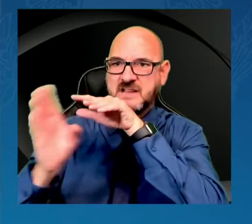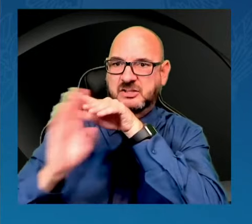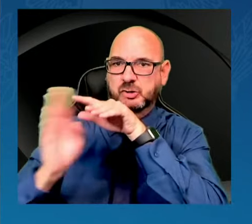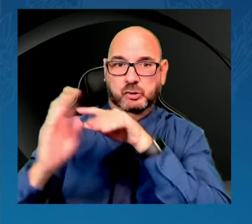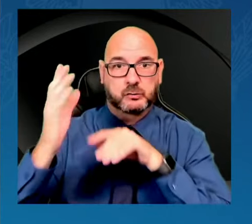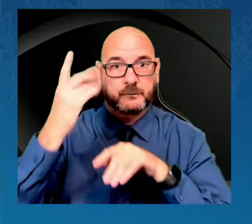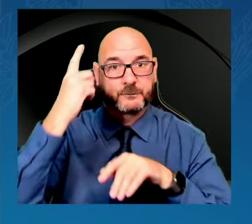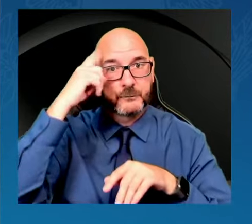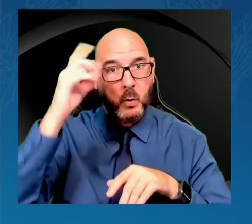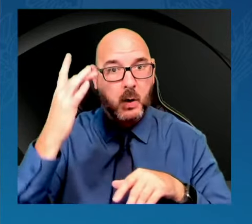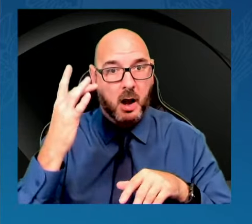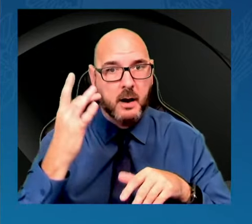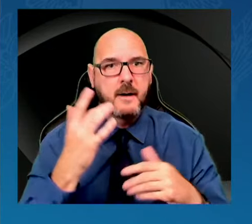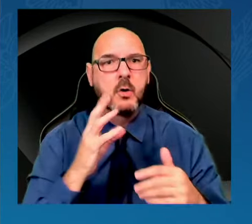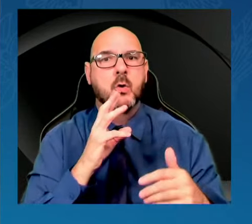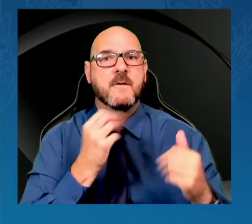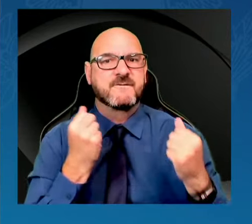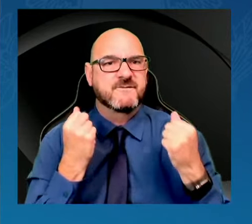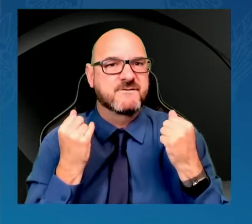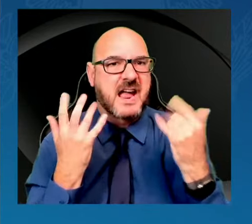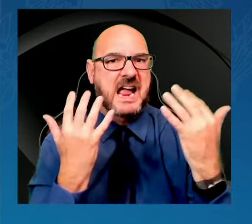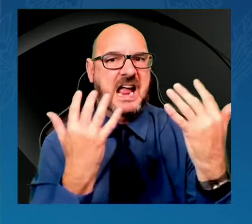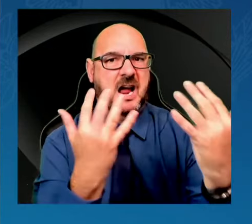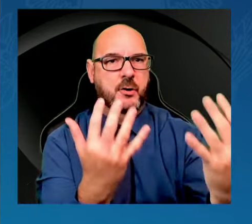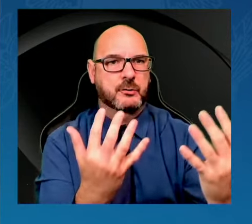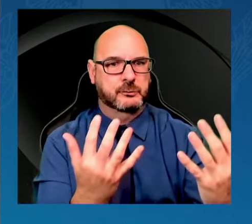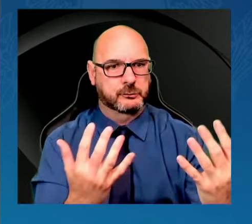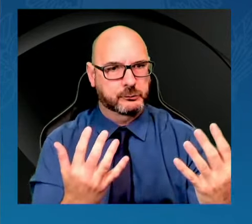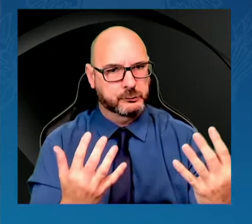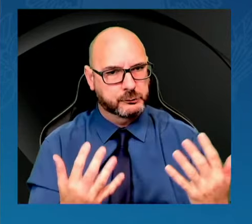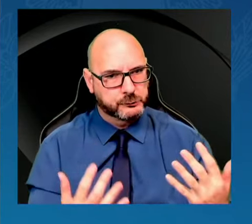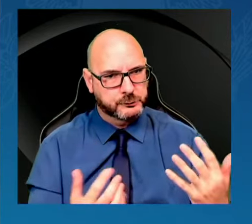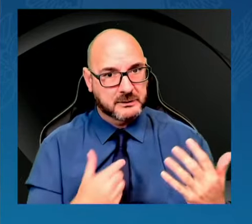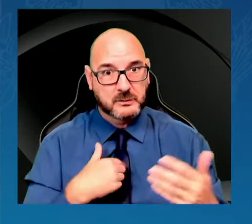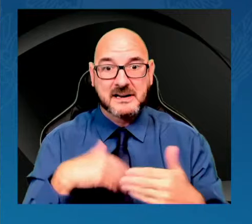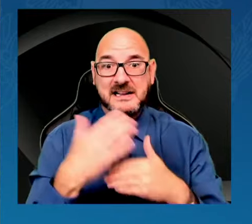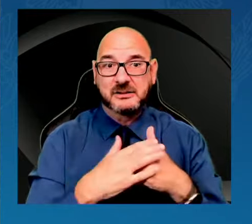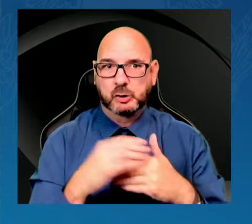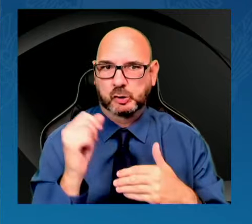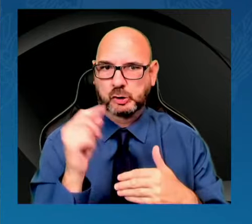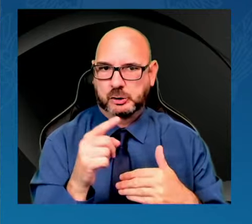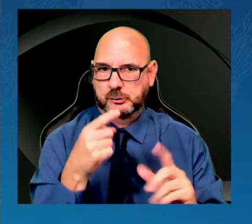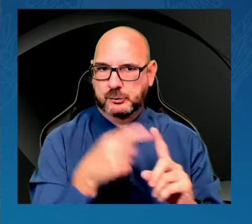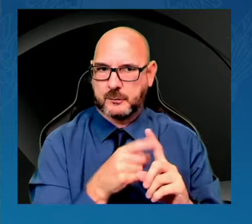because my next question is about water policy, which I'm -- I'm not going to get in trouble here,